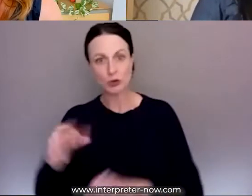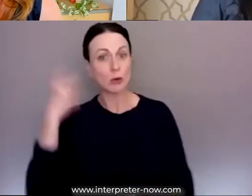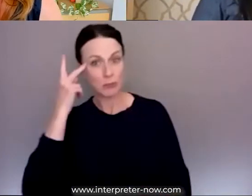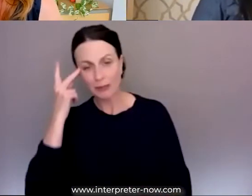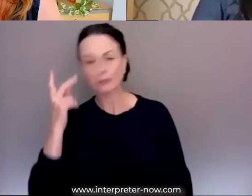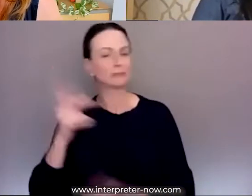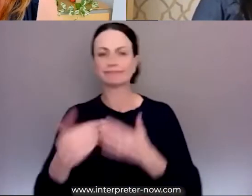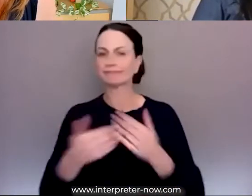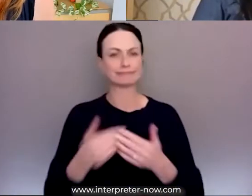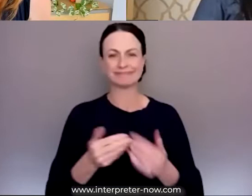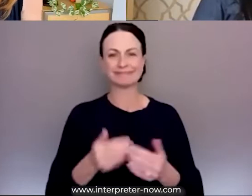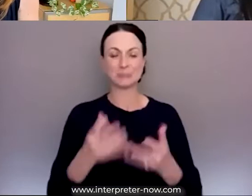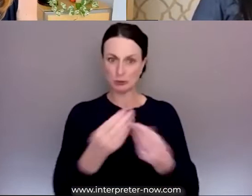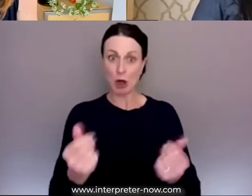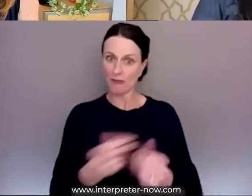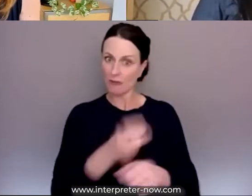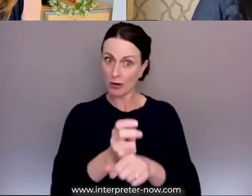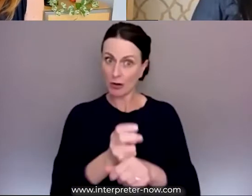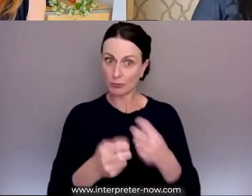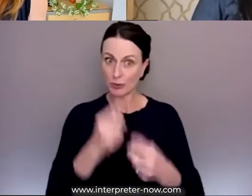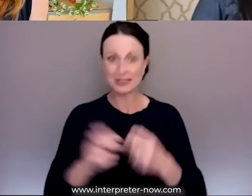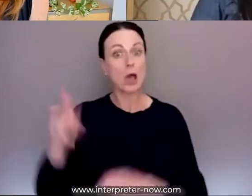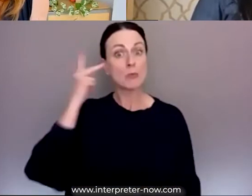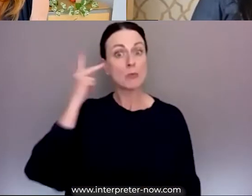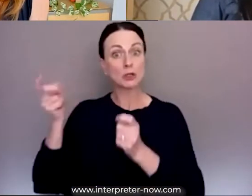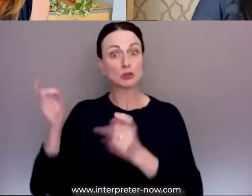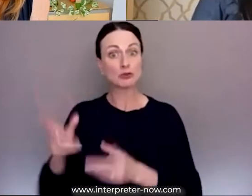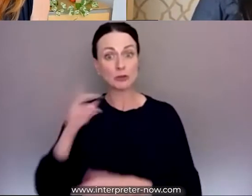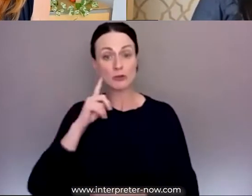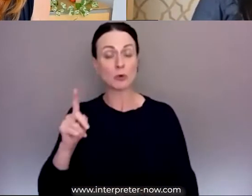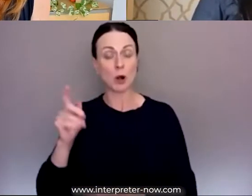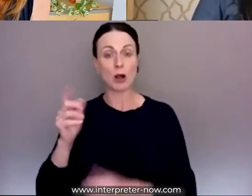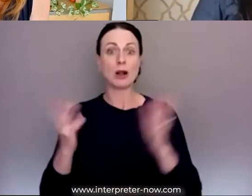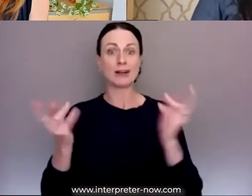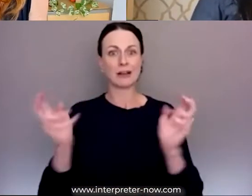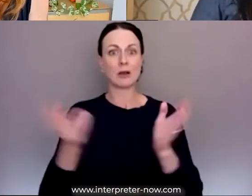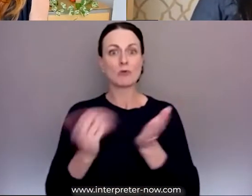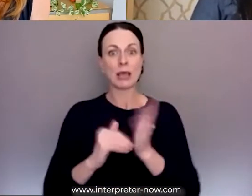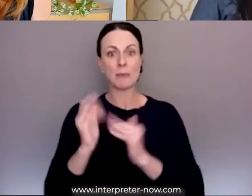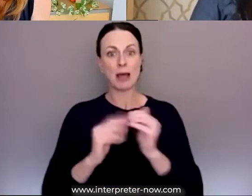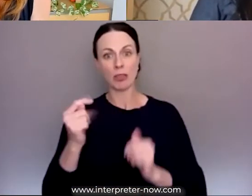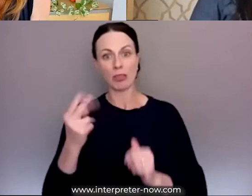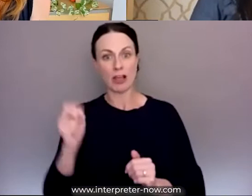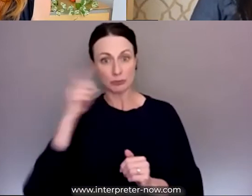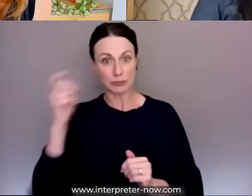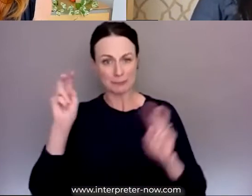She's also the Political Director of Rebuild the Dream which is an organization fighting for an economy that works for everyone.